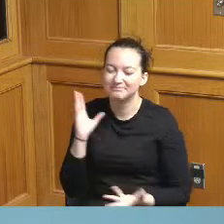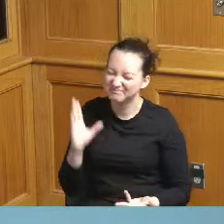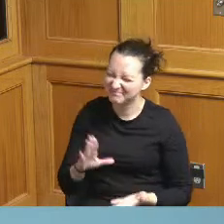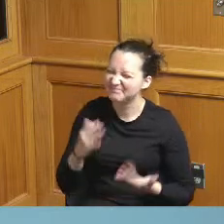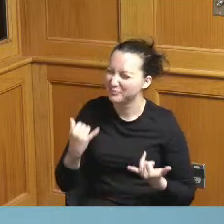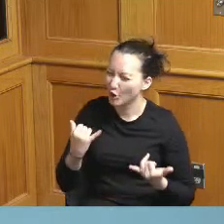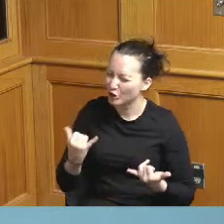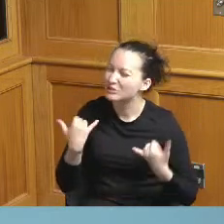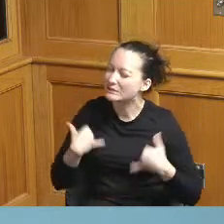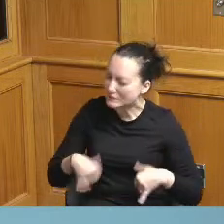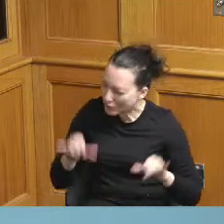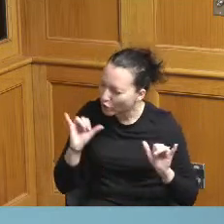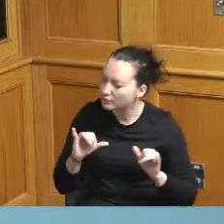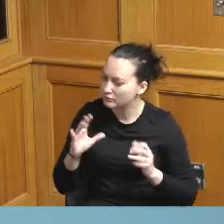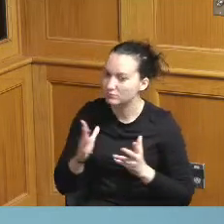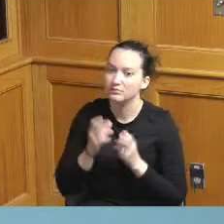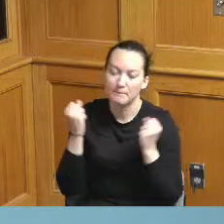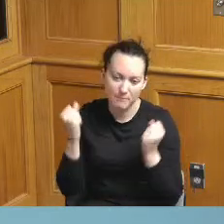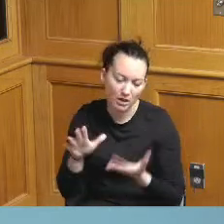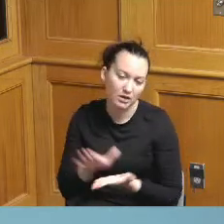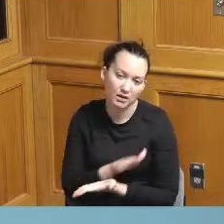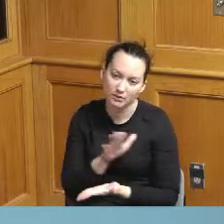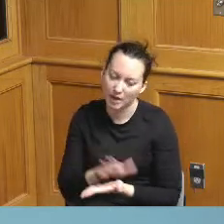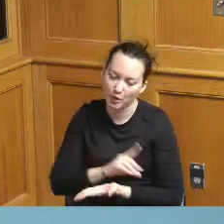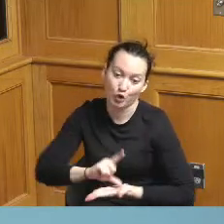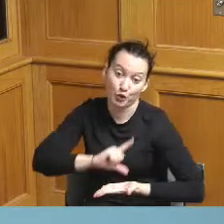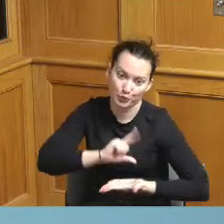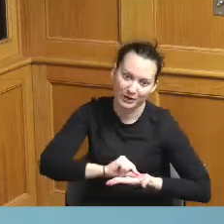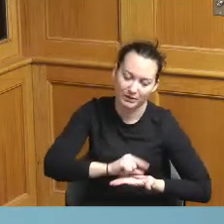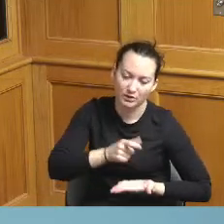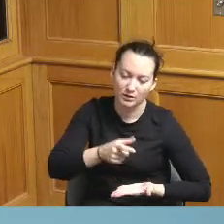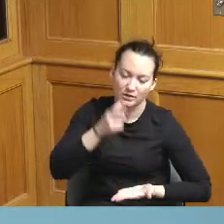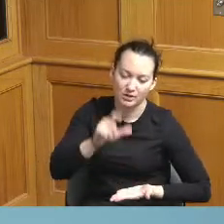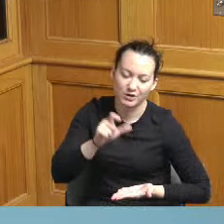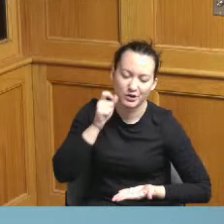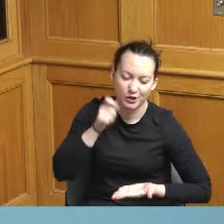currently still use a lot of paper between the Clerk of Courts and our court so while